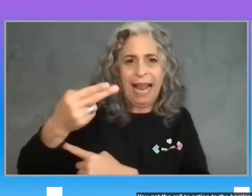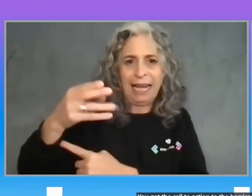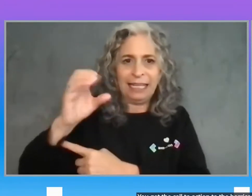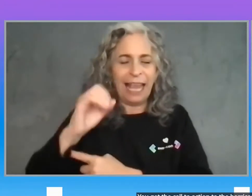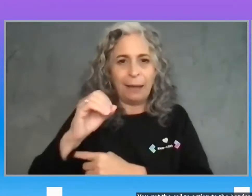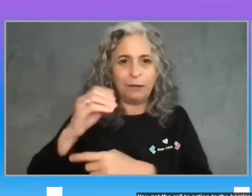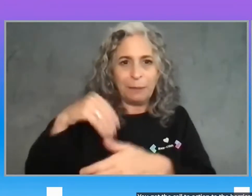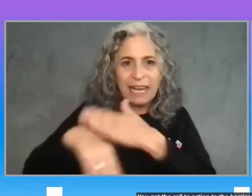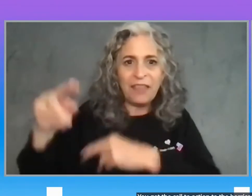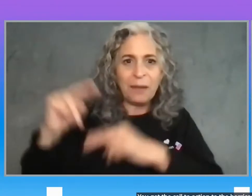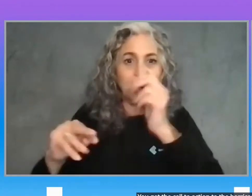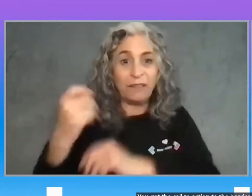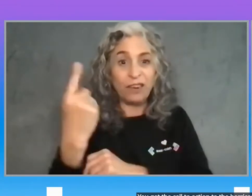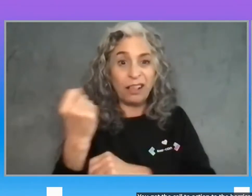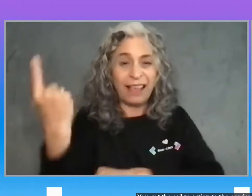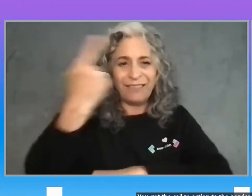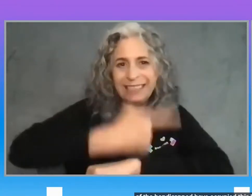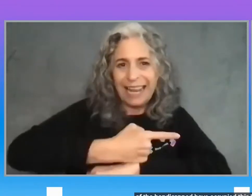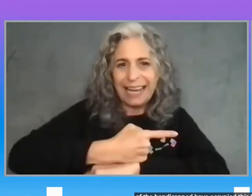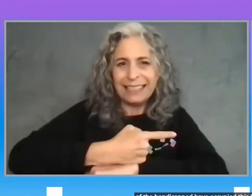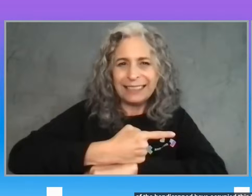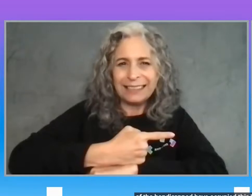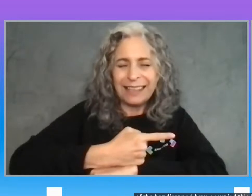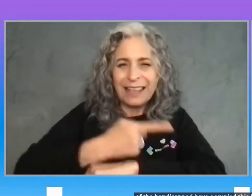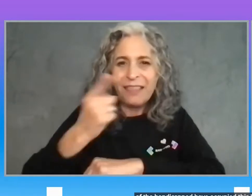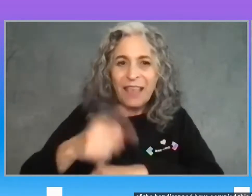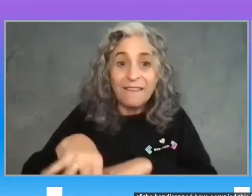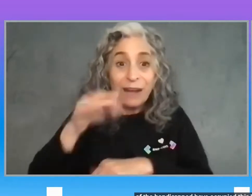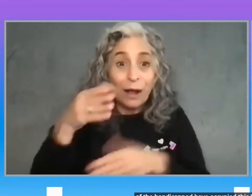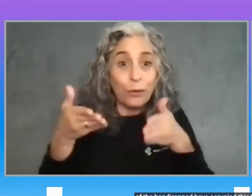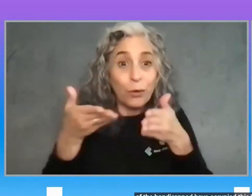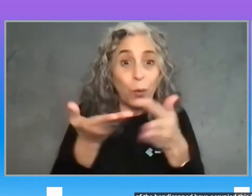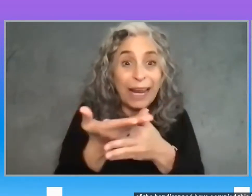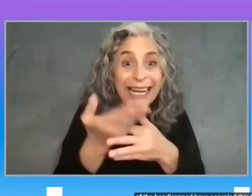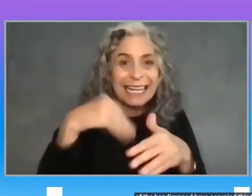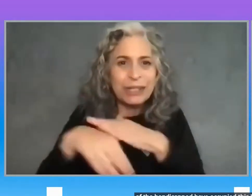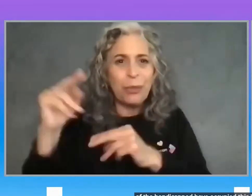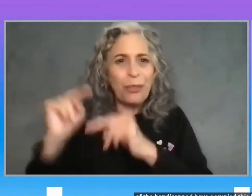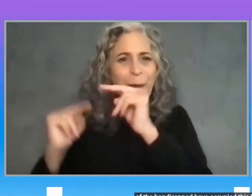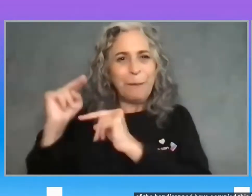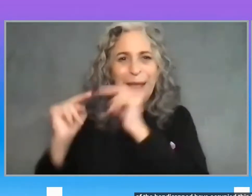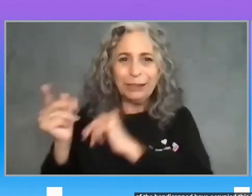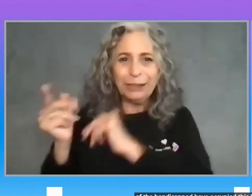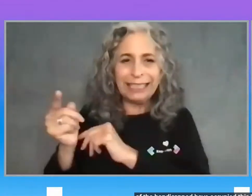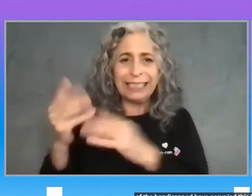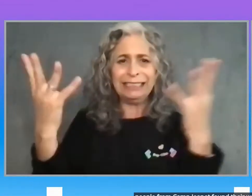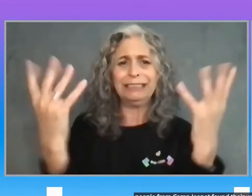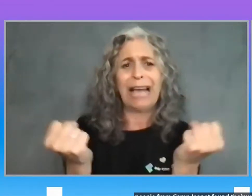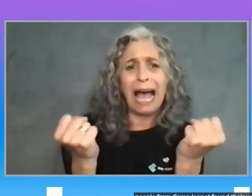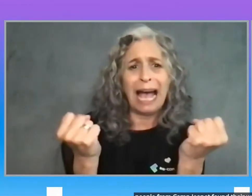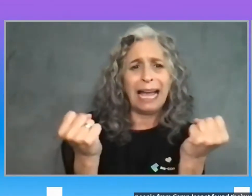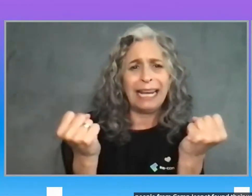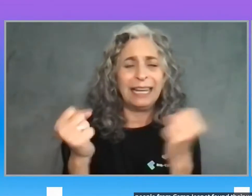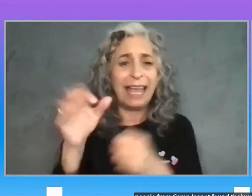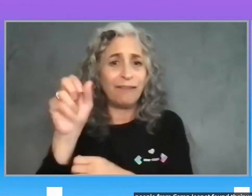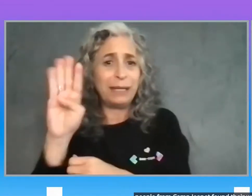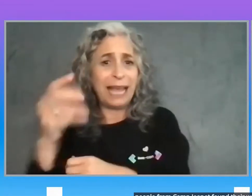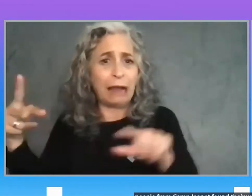the past 11 days. So many people from Camp Jened found their way into the building. The deaf use sign language.